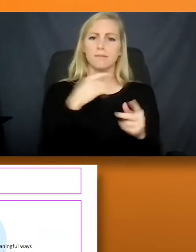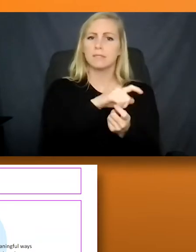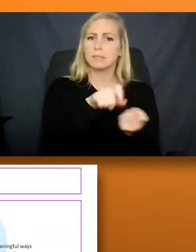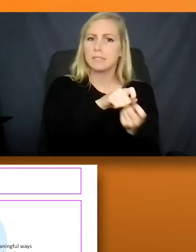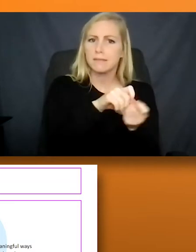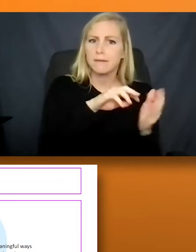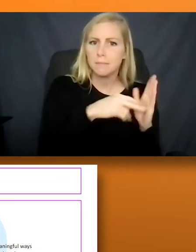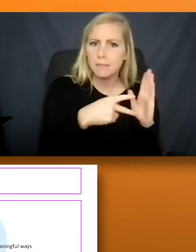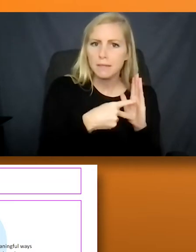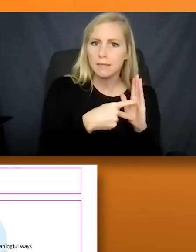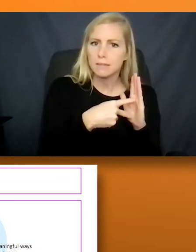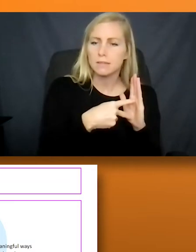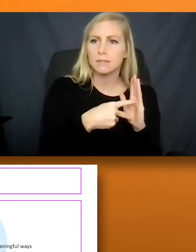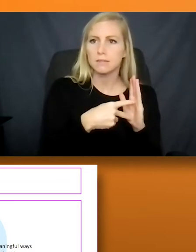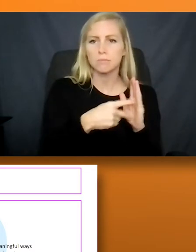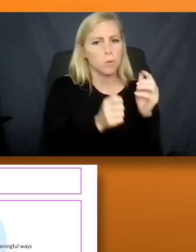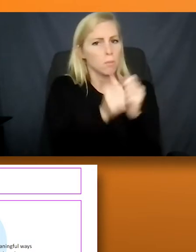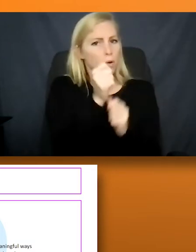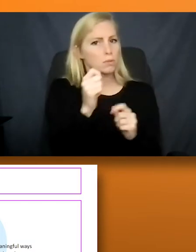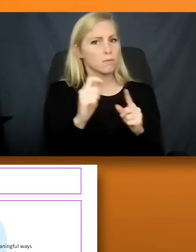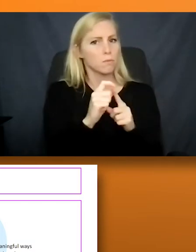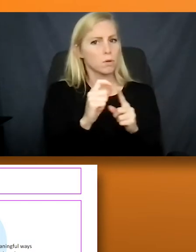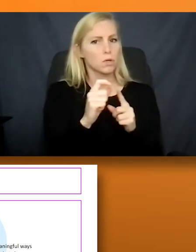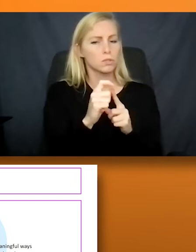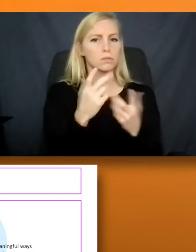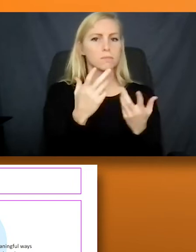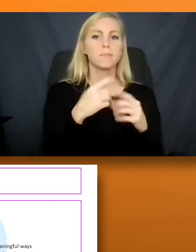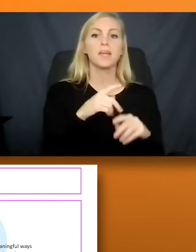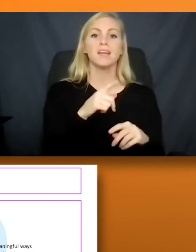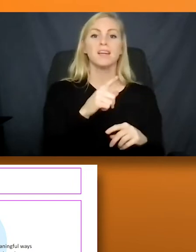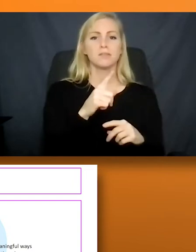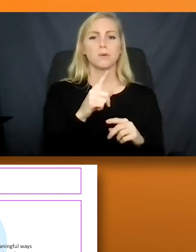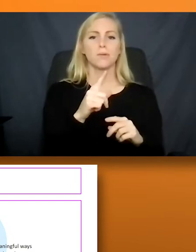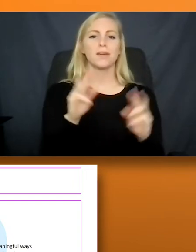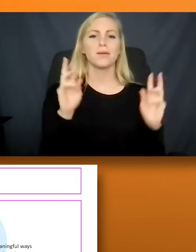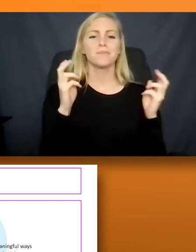They're most of the words that we use, right? They are the building blocks of sentences.